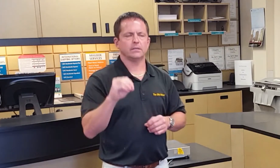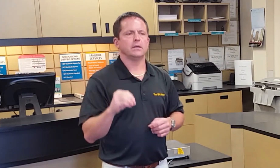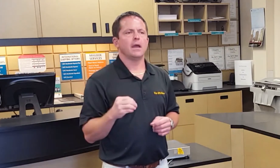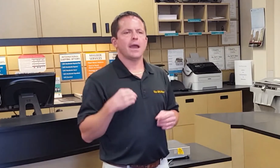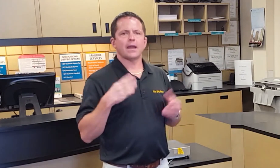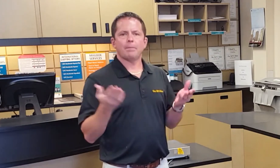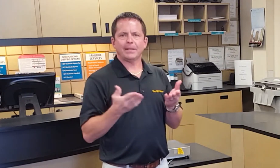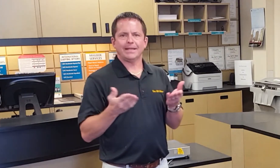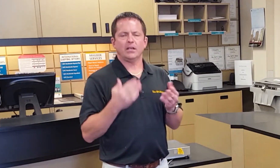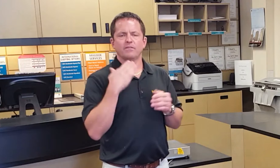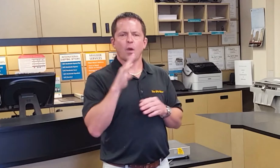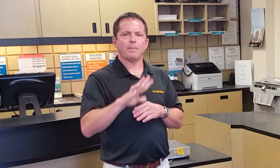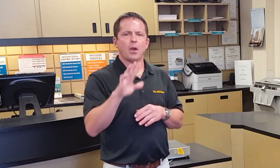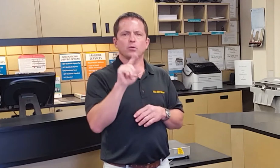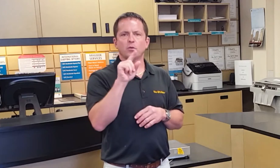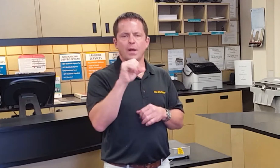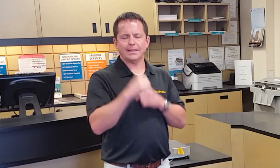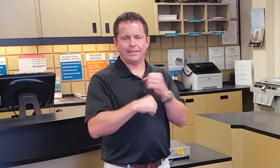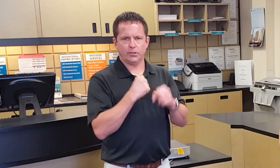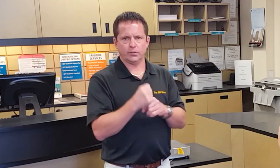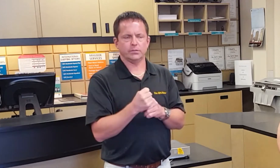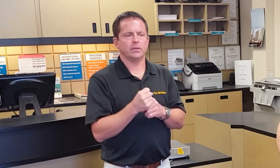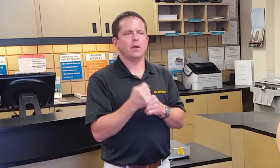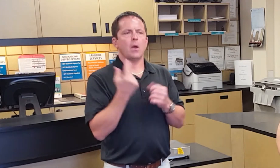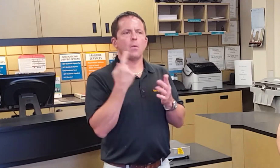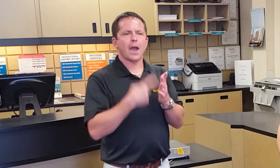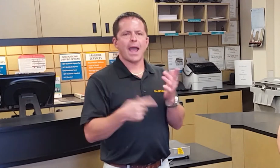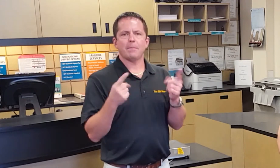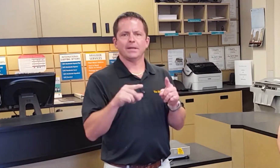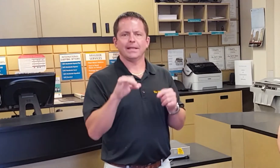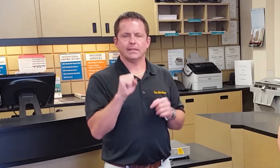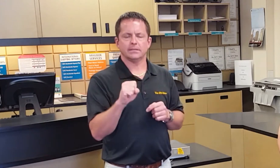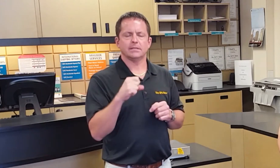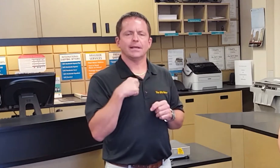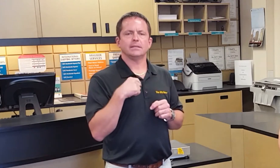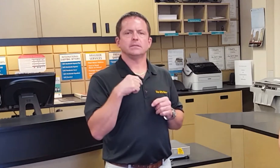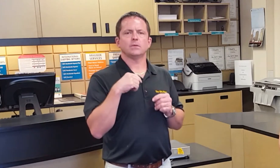I've been here for about the last 20 years.